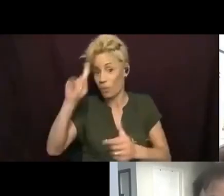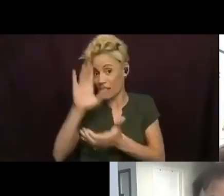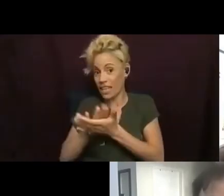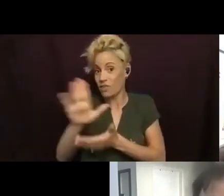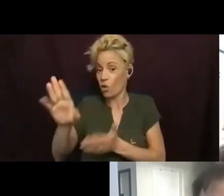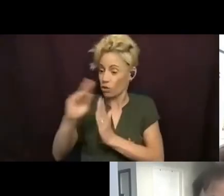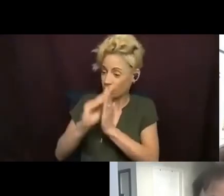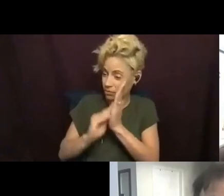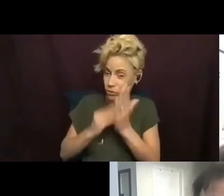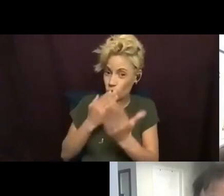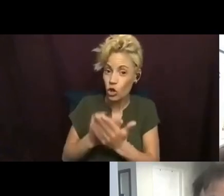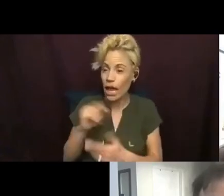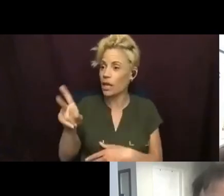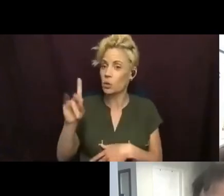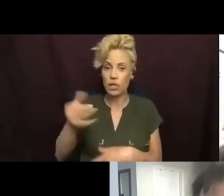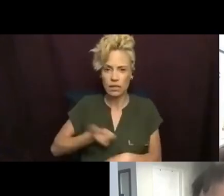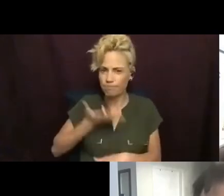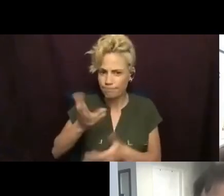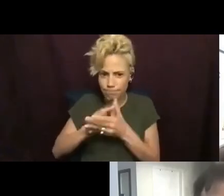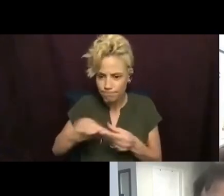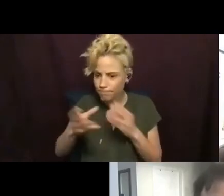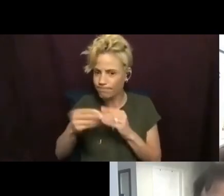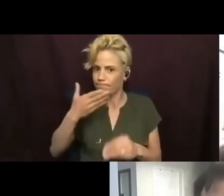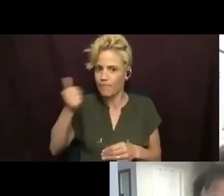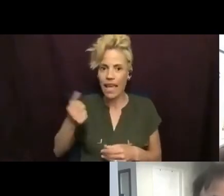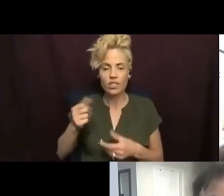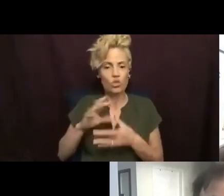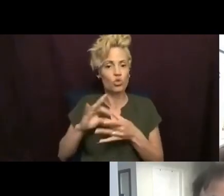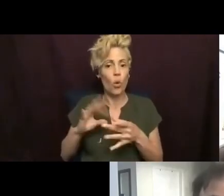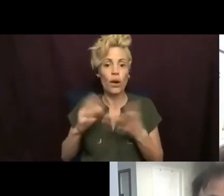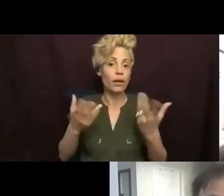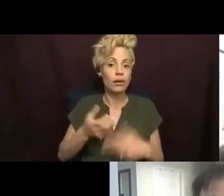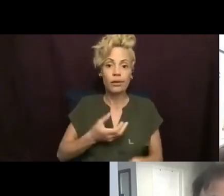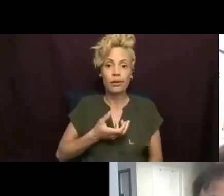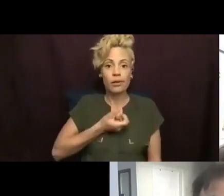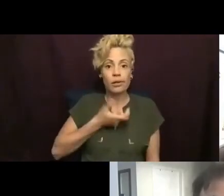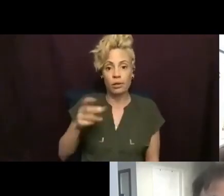as best as you can tell it, whether it's poetry or nonfiction or fiction,